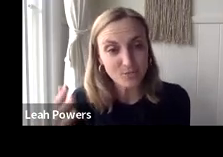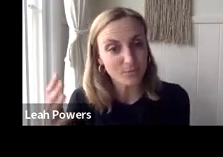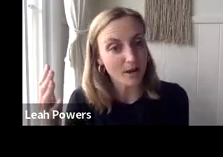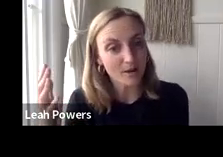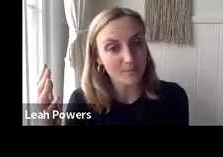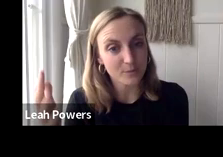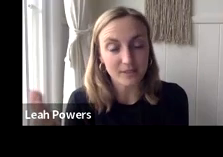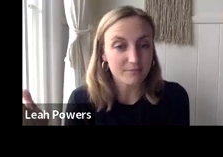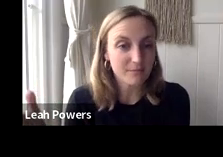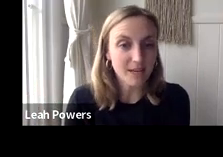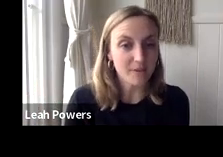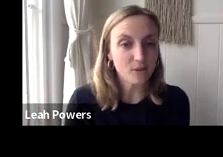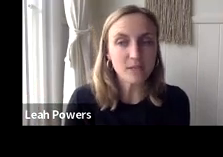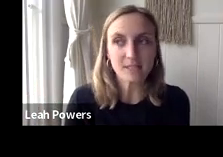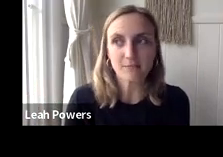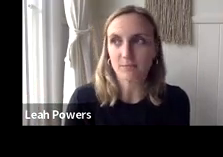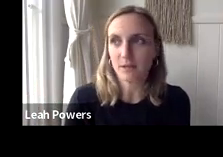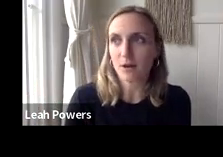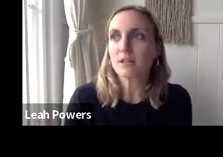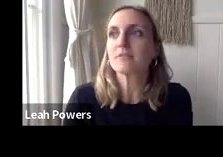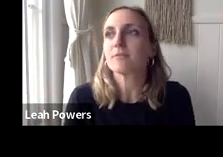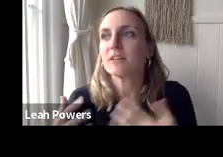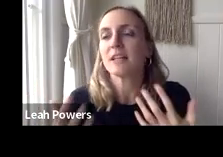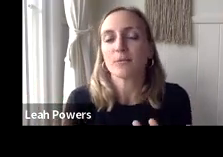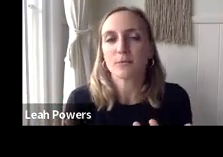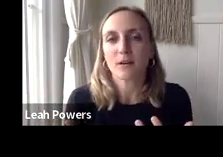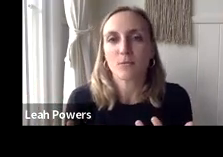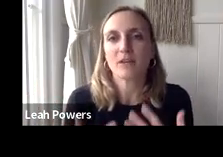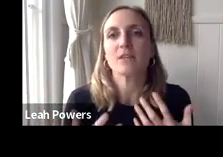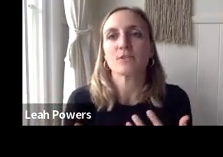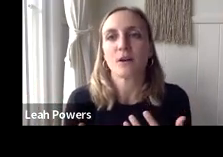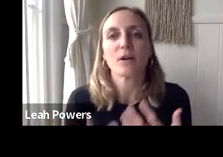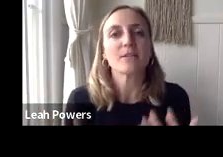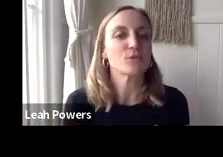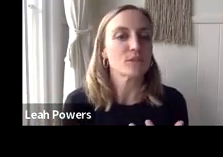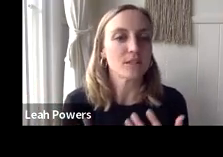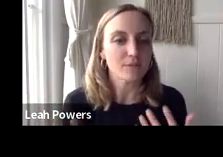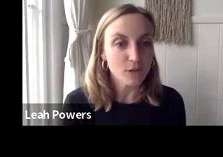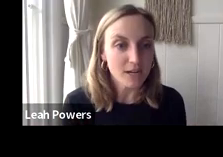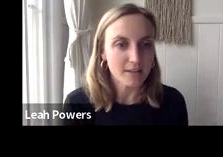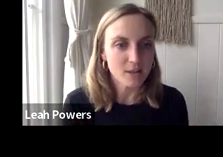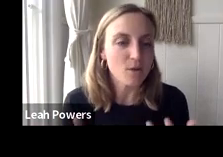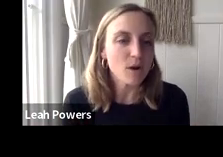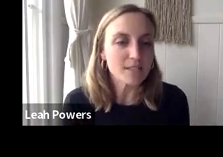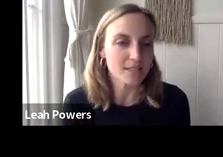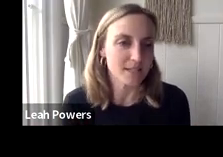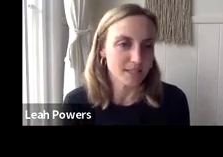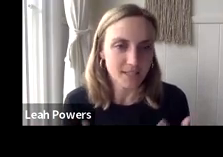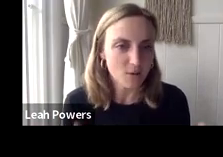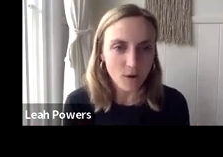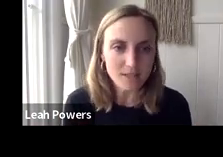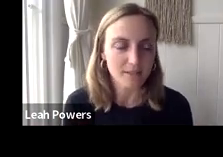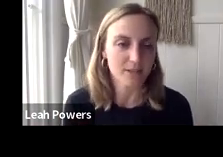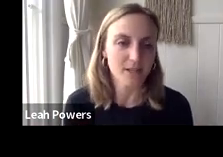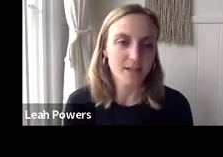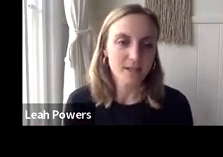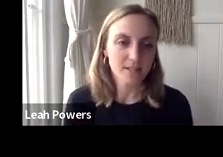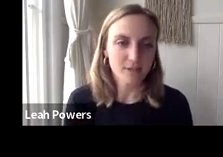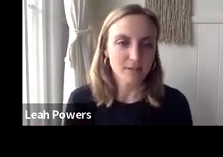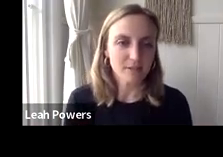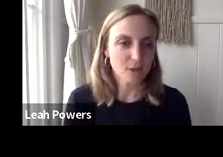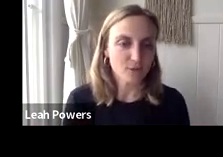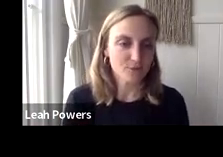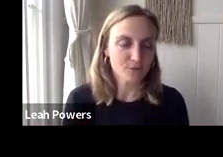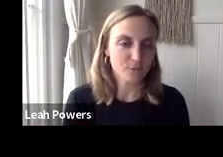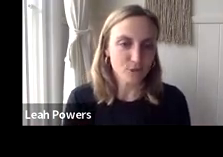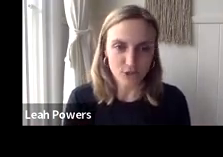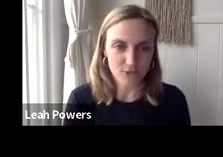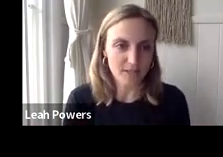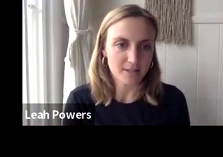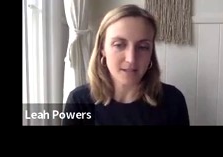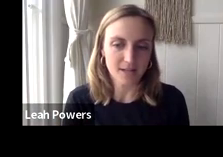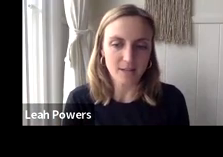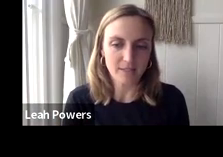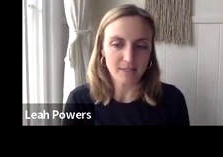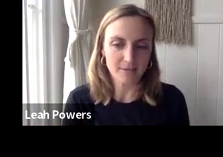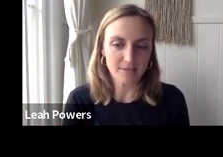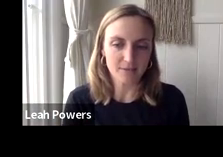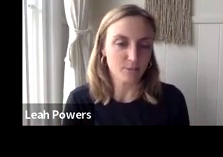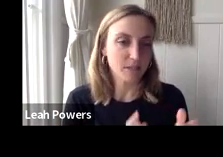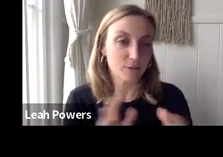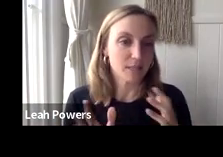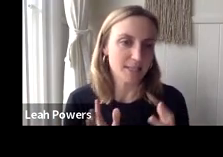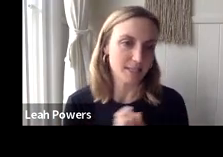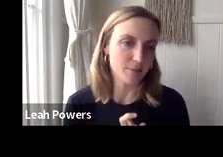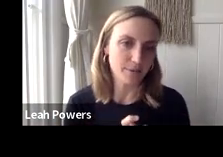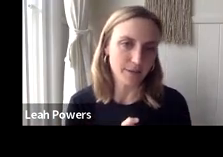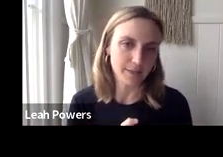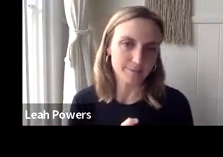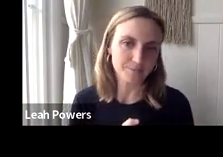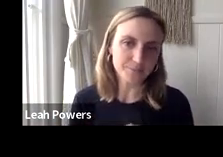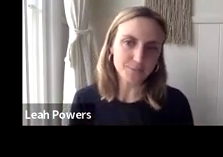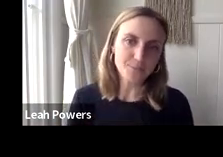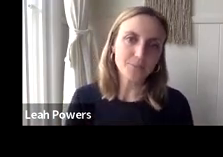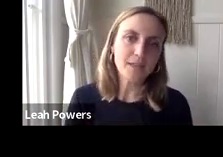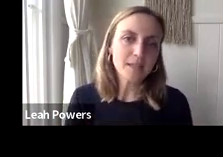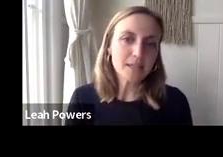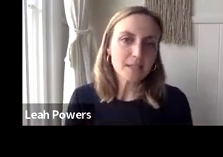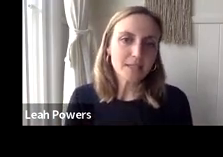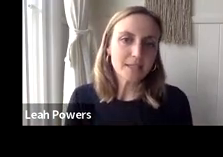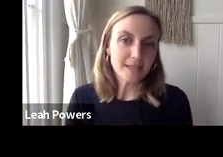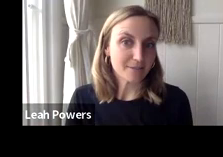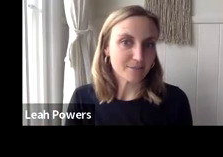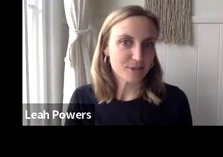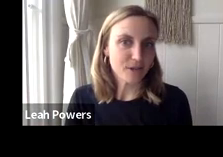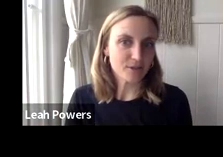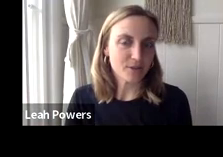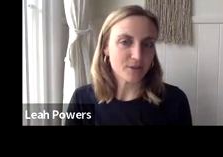Leah: it's an early language class, it still has elements of French. But yeah, I think we need to. I always feel like giving this. I want to give the students a lot of credit. And they they want to discuss these things. They want to learn different, you know, cultures and and elements of the political landscape.